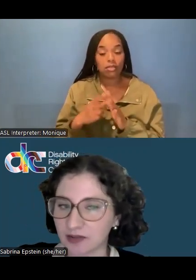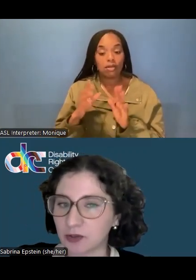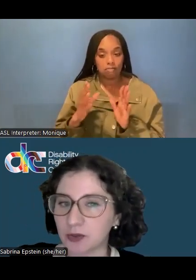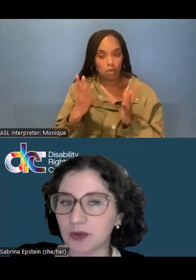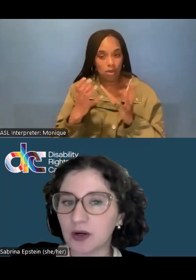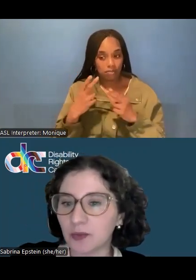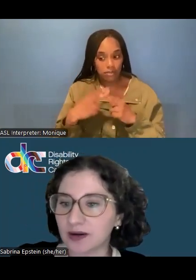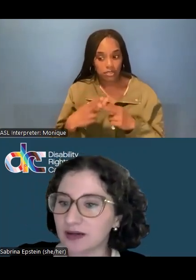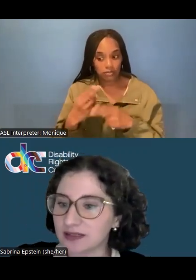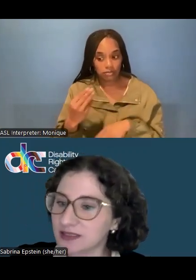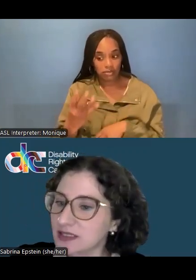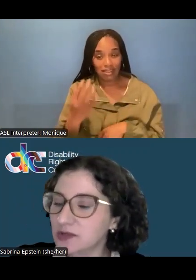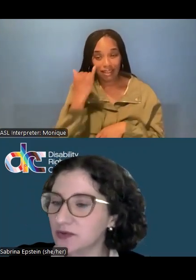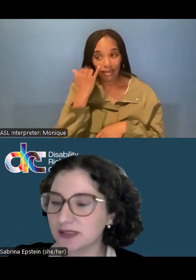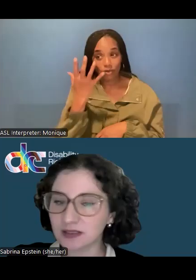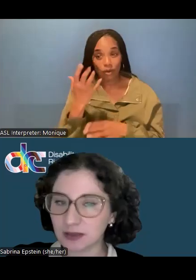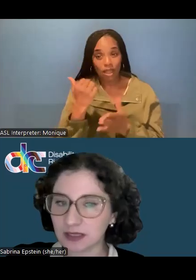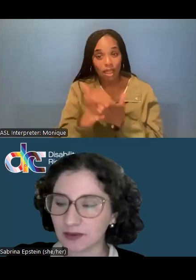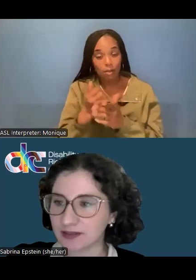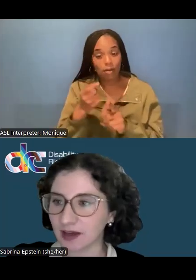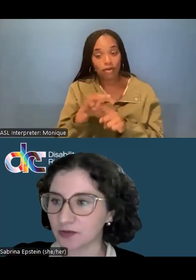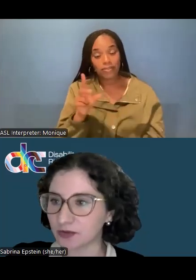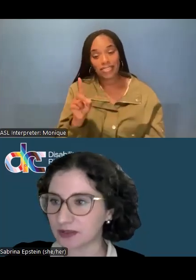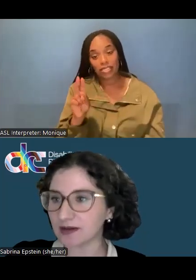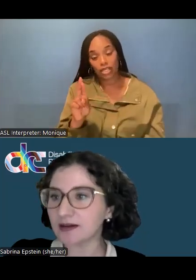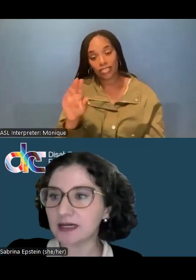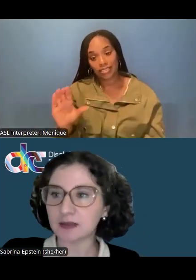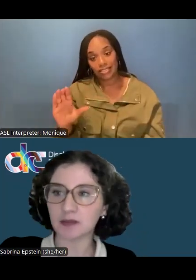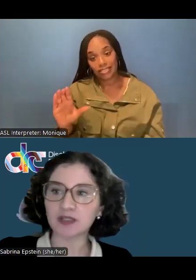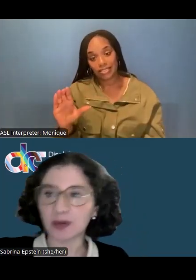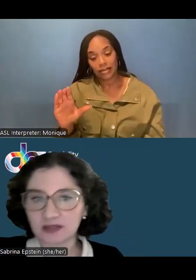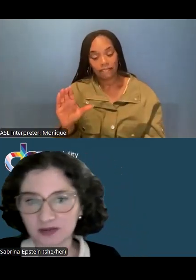if you want assistance from Disability Rights California, the best way to do